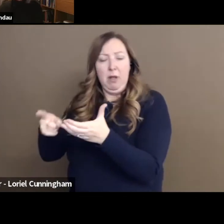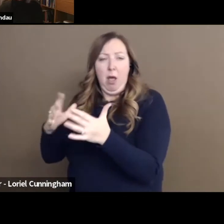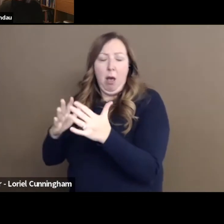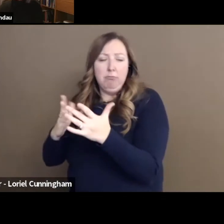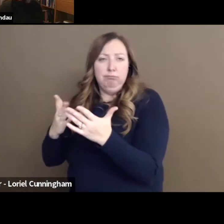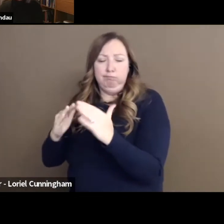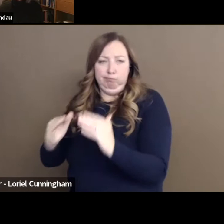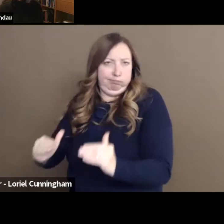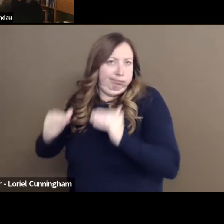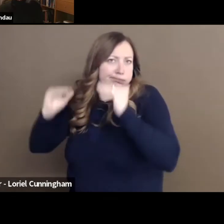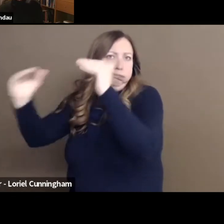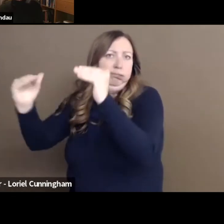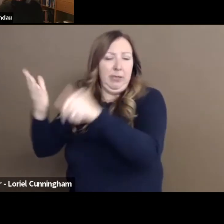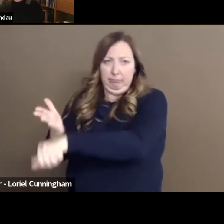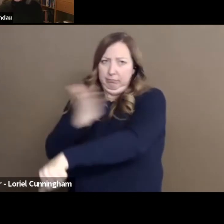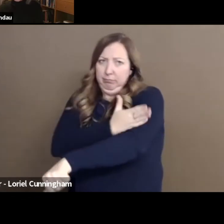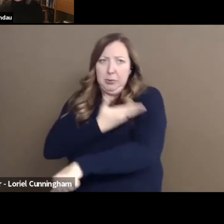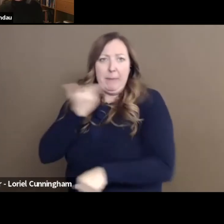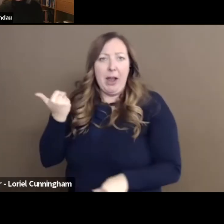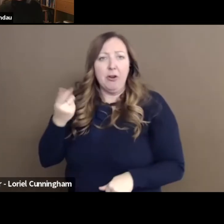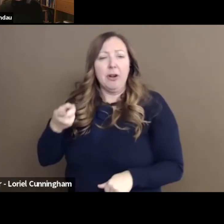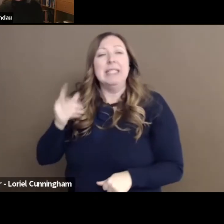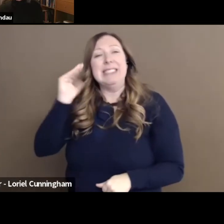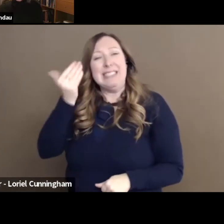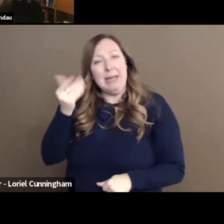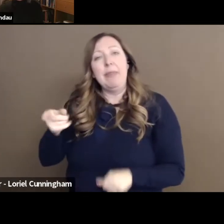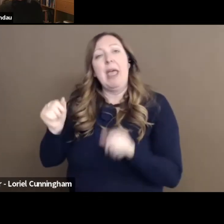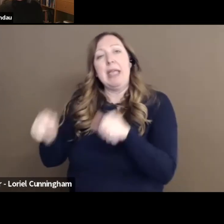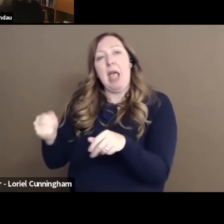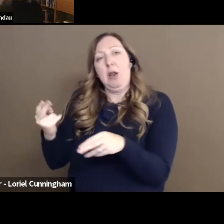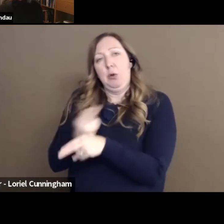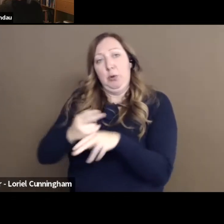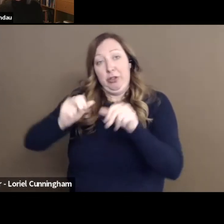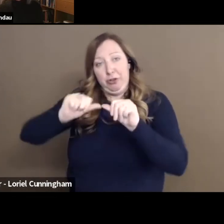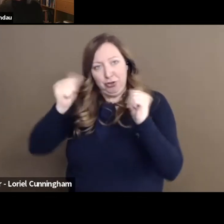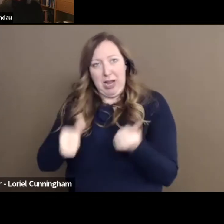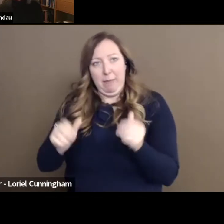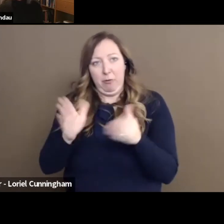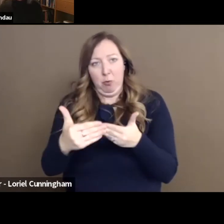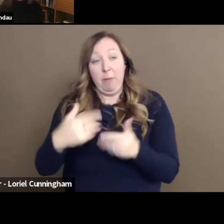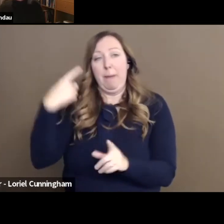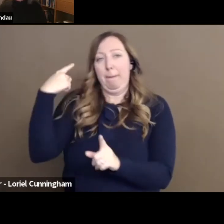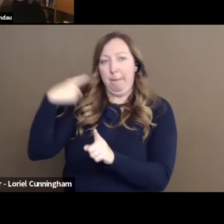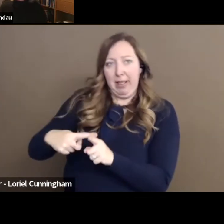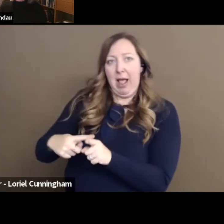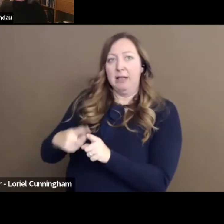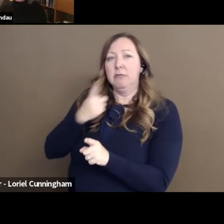to use the landmark as well as the geometry we just saw that